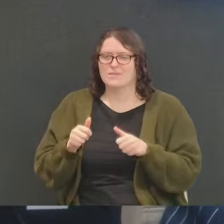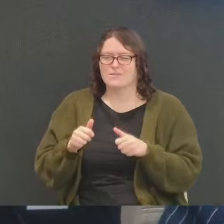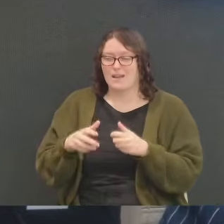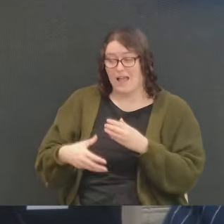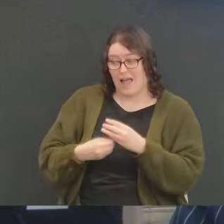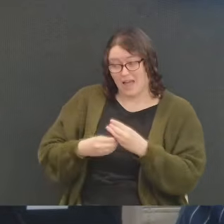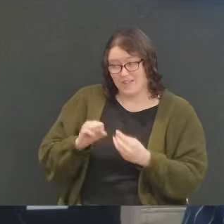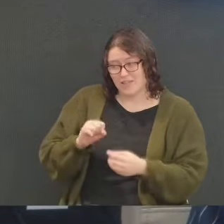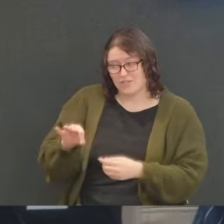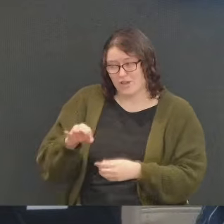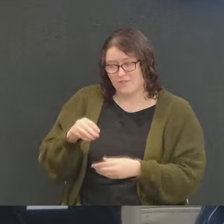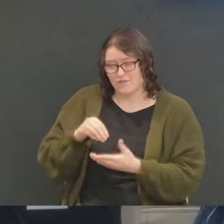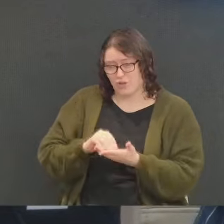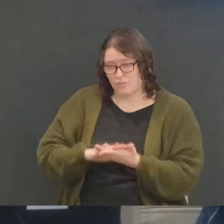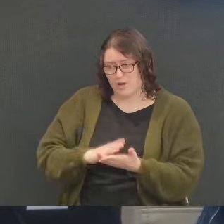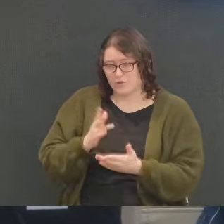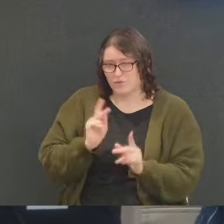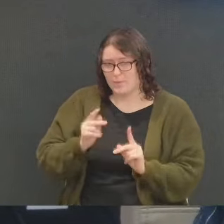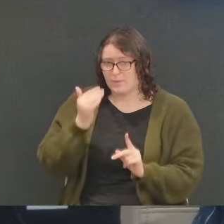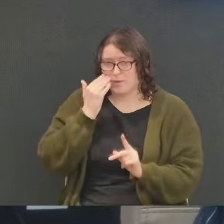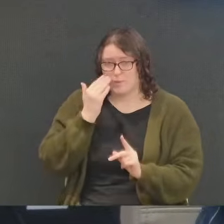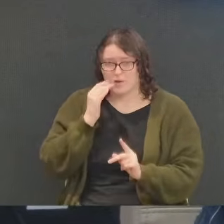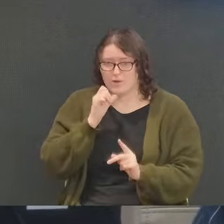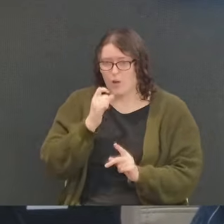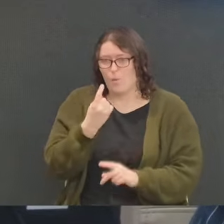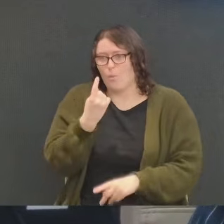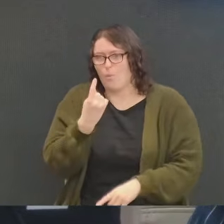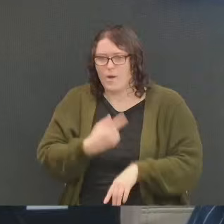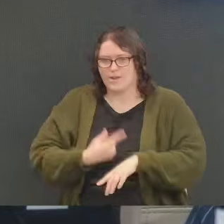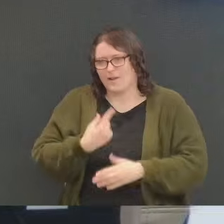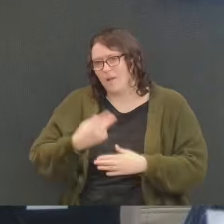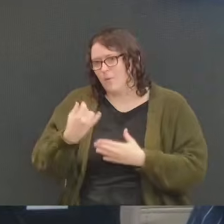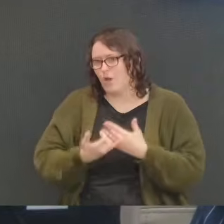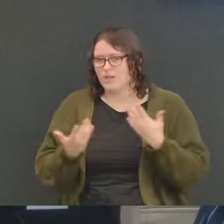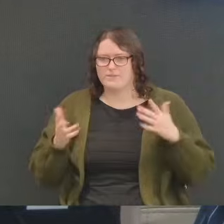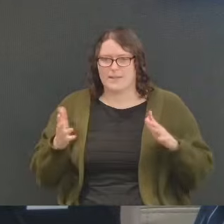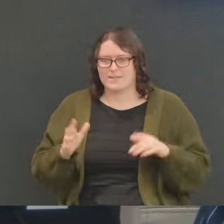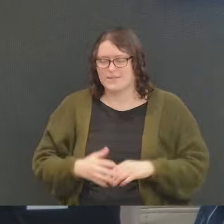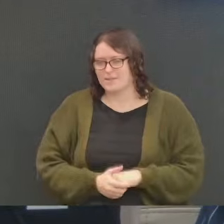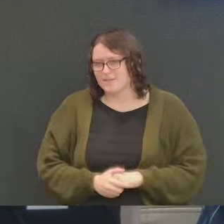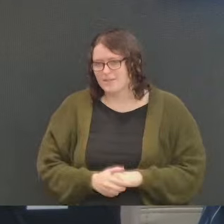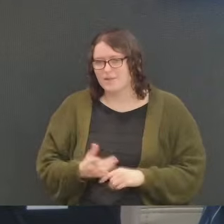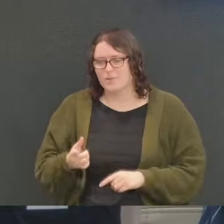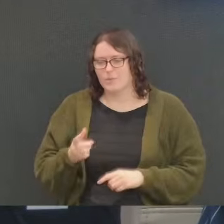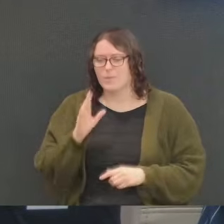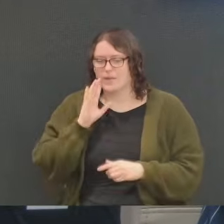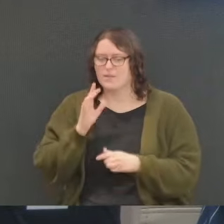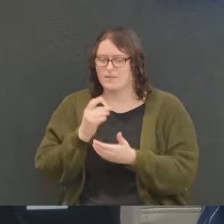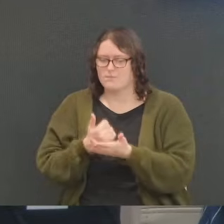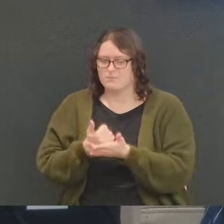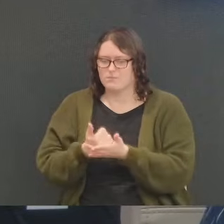record so people so we know that this is not a oneoff. It's a multi. And then what's the total